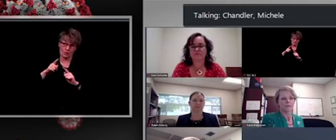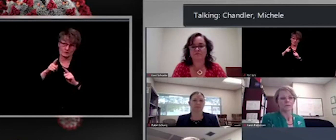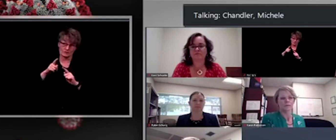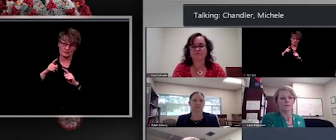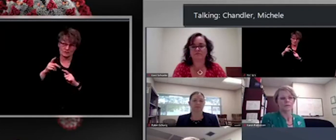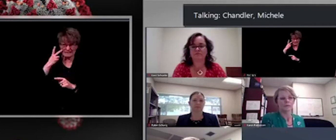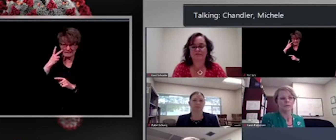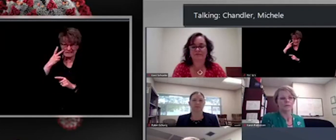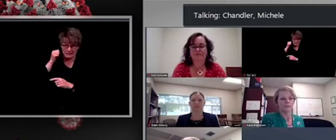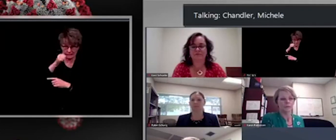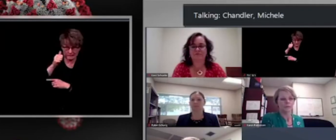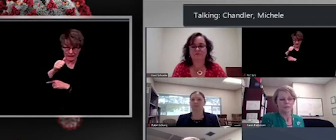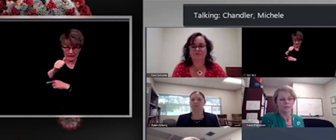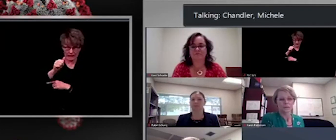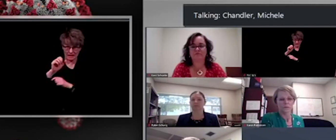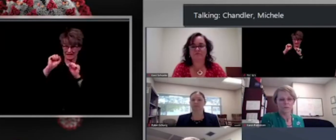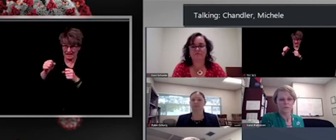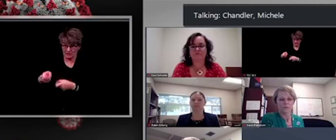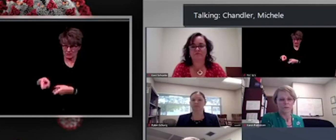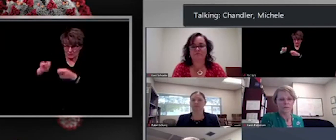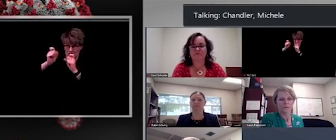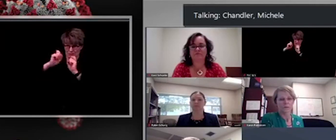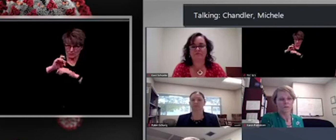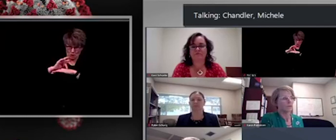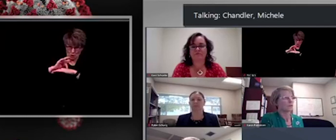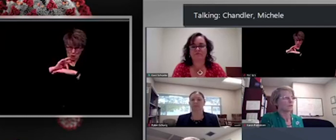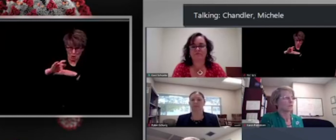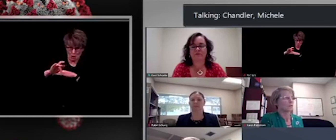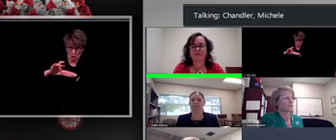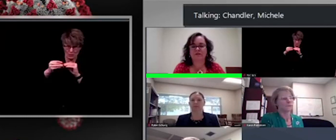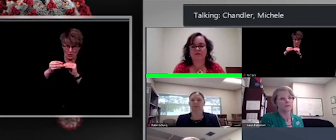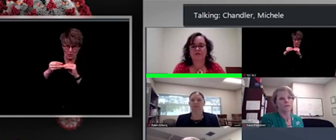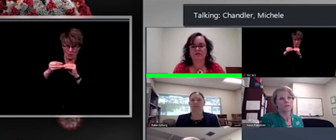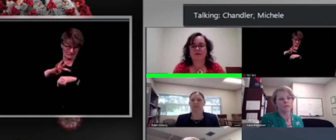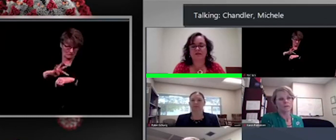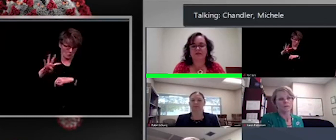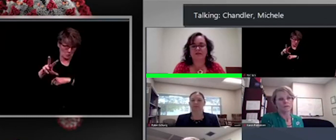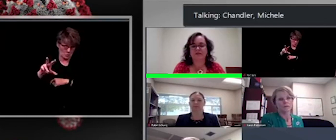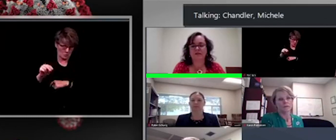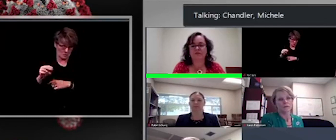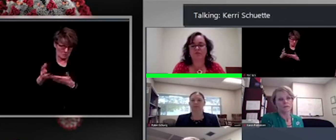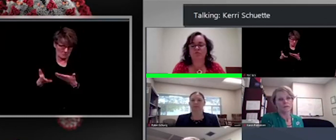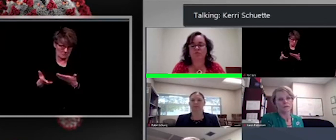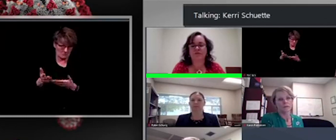coming out now? It's just like 4:30 p.m.. Somewhere in there.